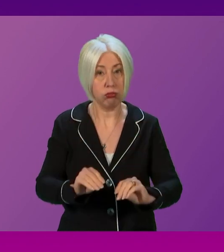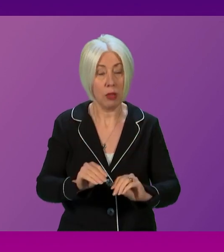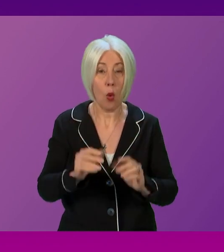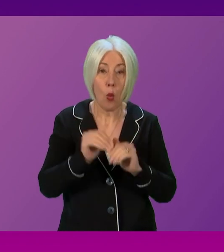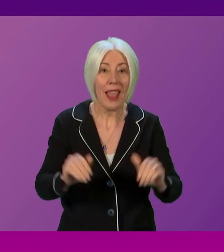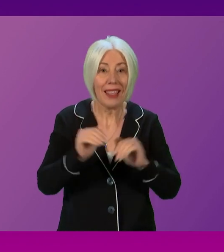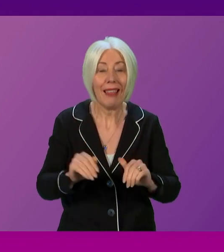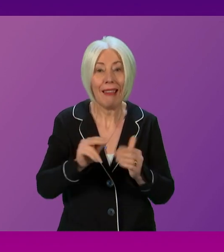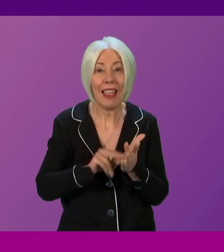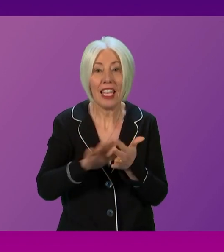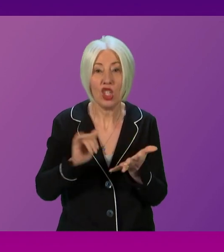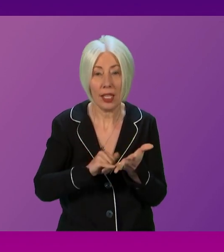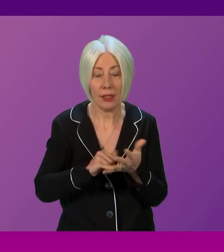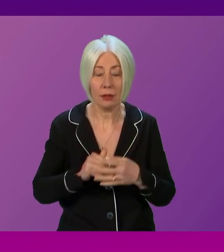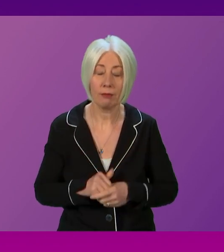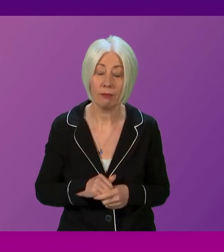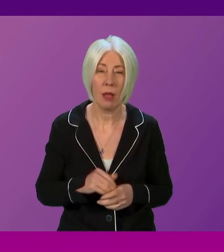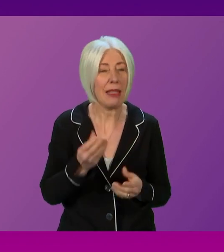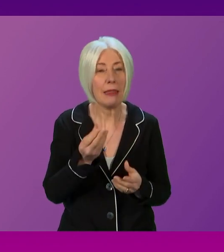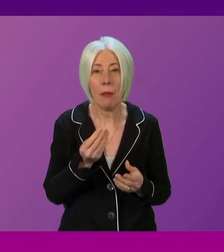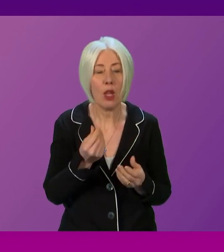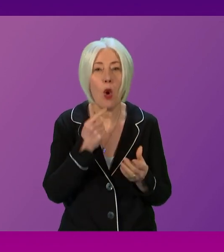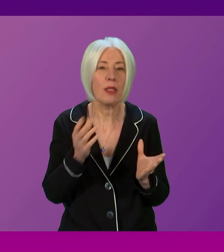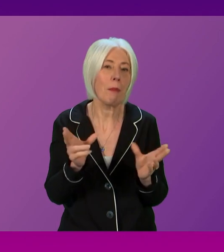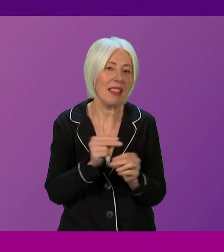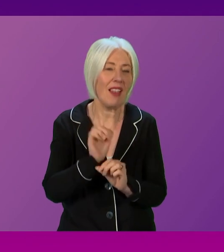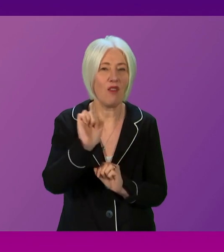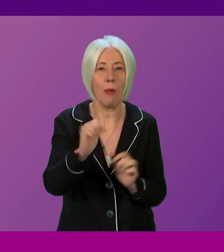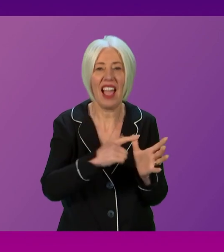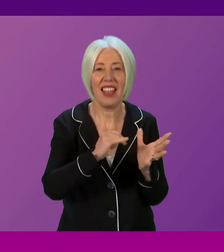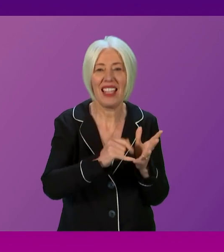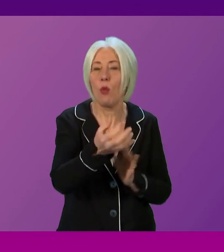Of course, there is always something missing from Anas Sarwar’s questions—important though those